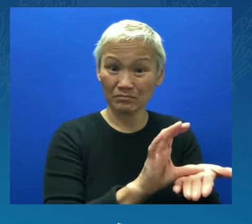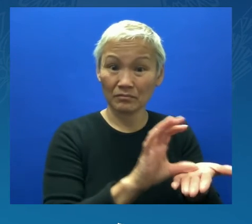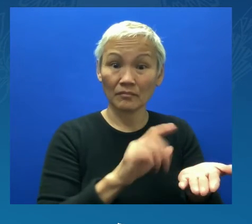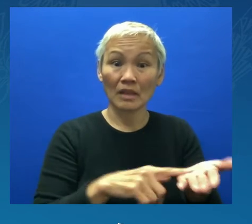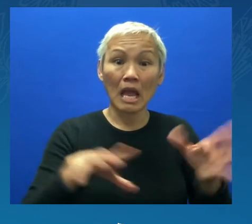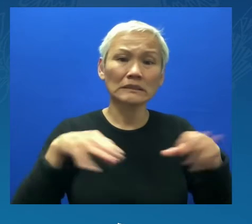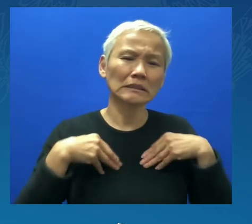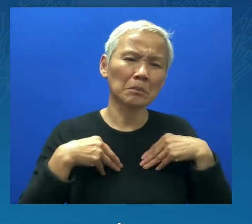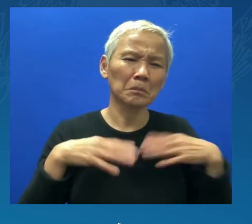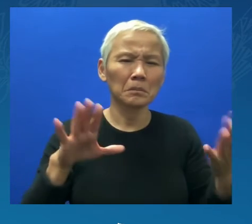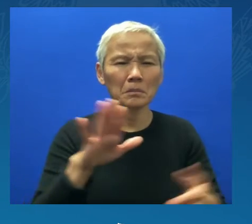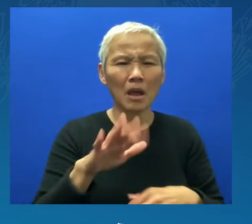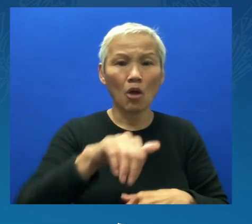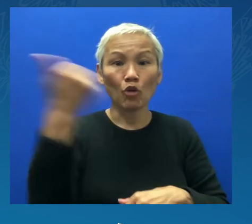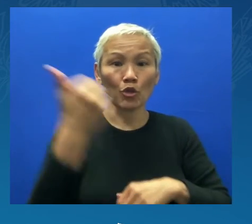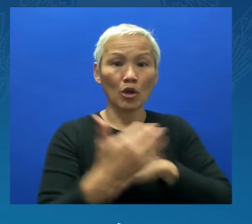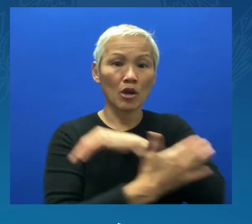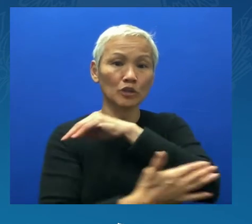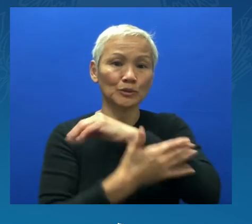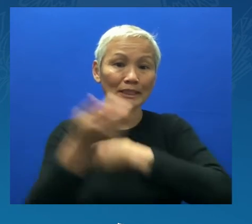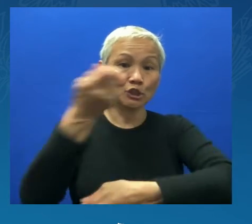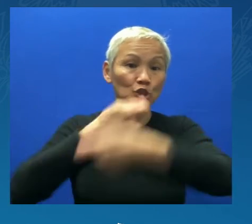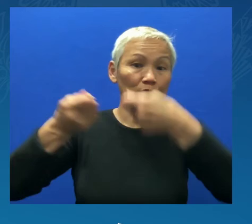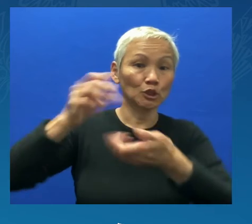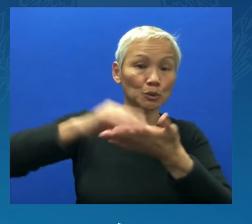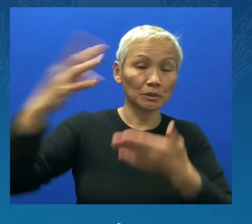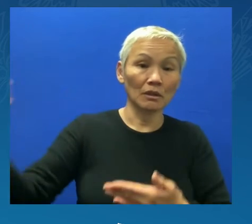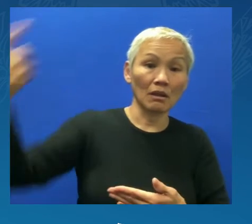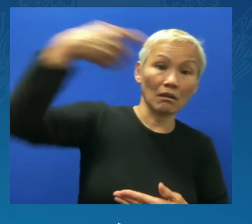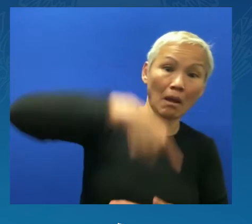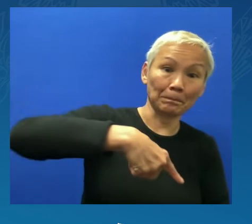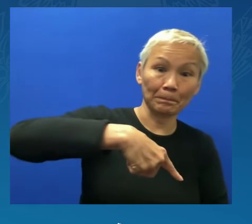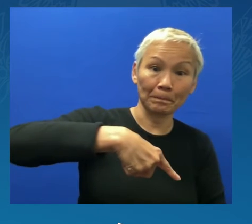There are so many who are who are just volunteering professors